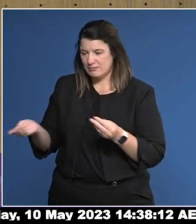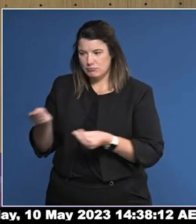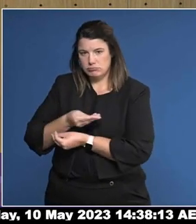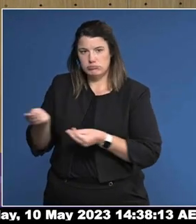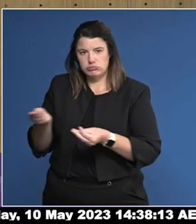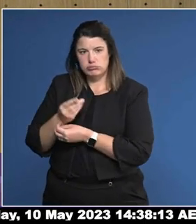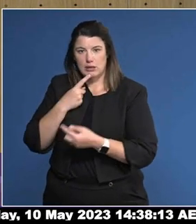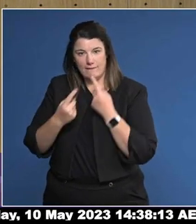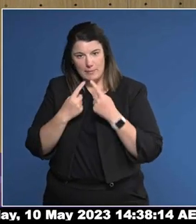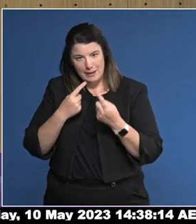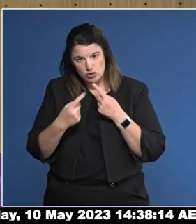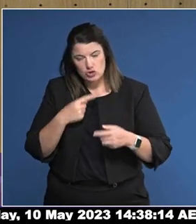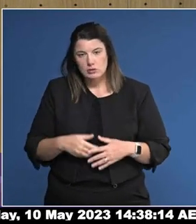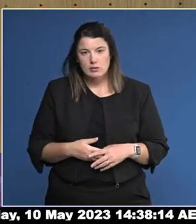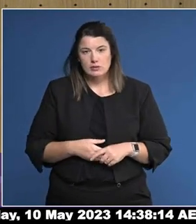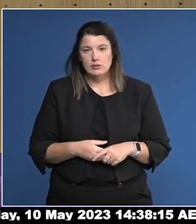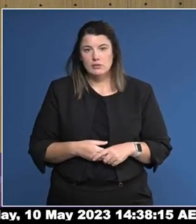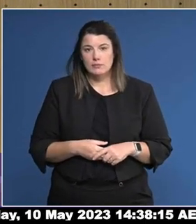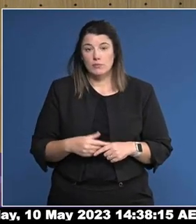We provided lists of names, essentially, initially.